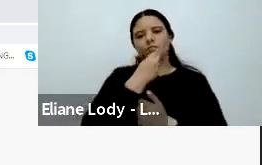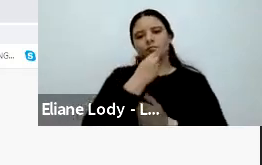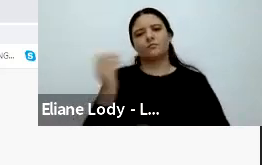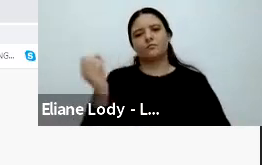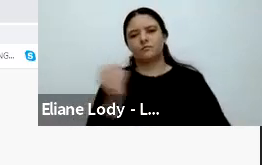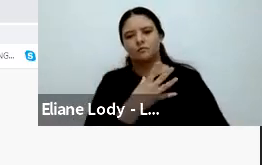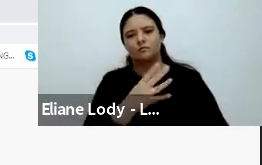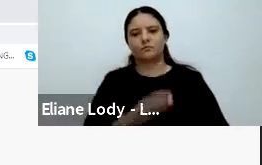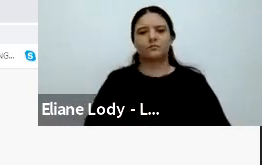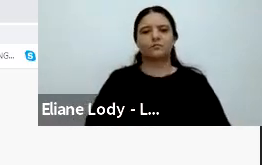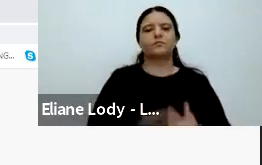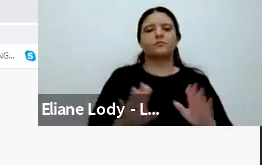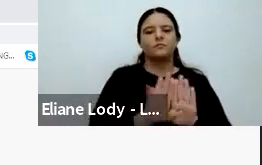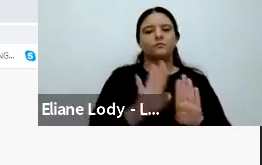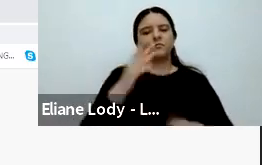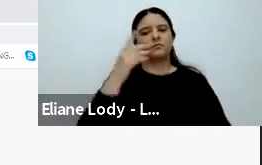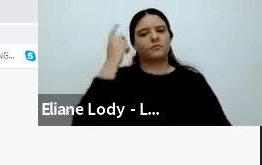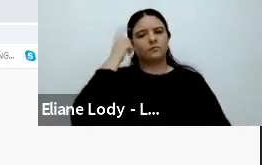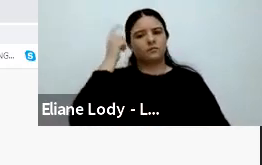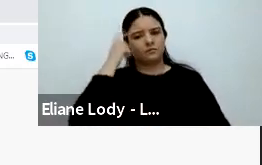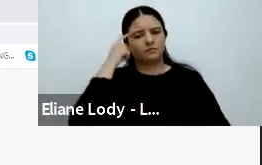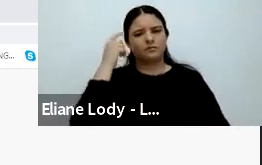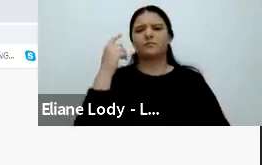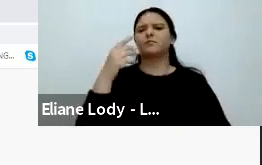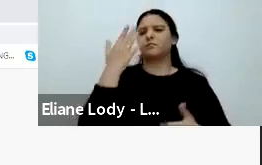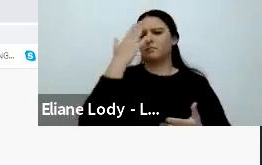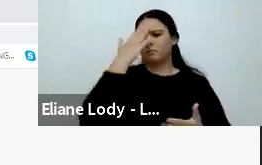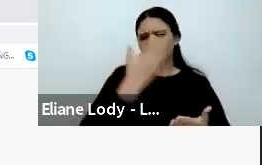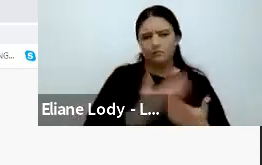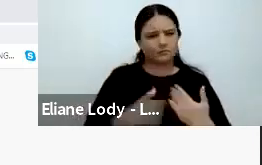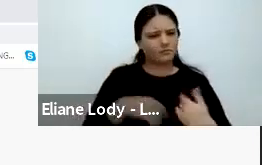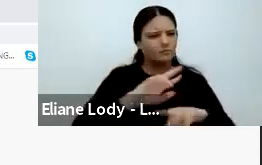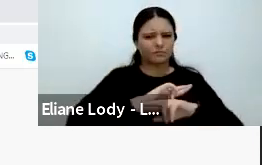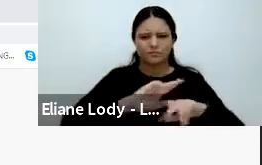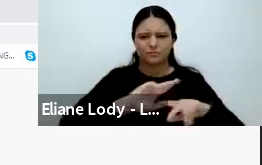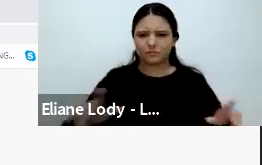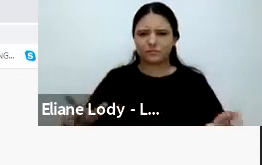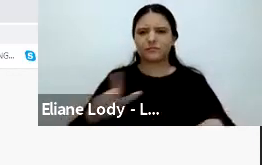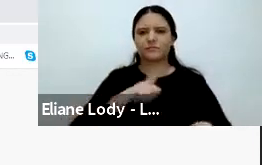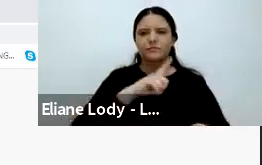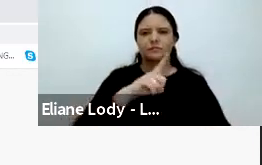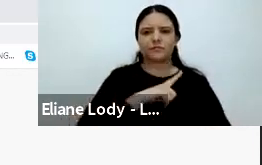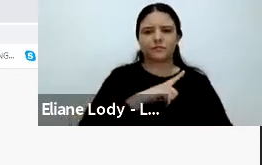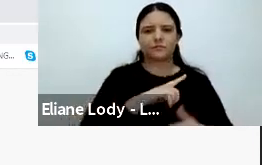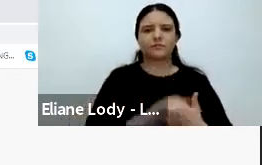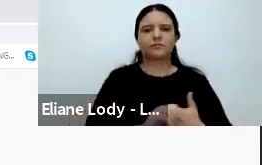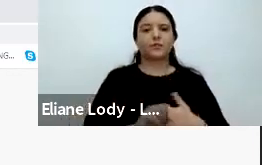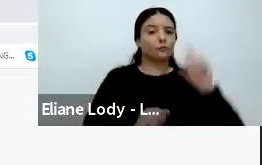States, bring it ecologies usually designed, if there. e like e like I guess you'd call them right e like I guess you'd call them right oriented conservative, because what they tried